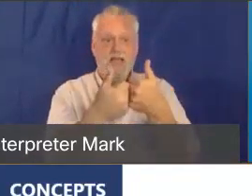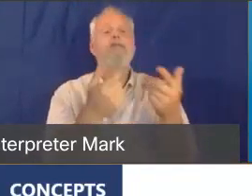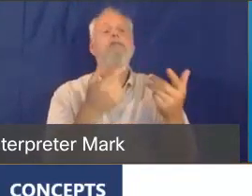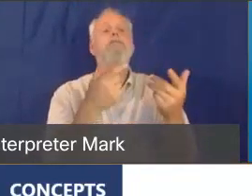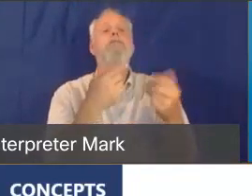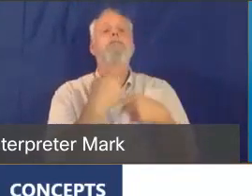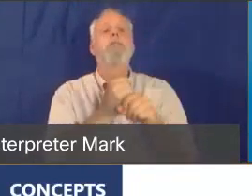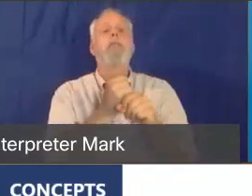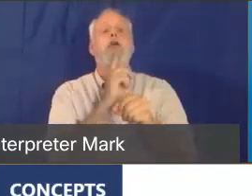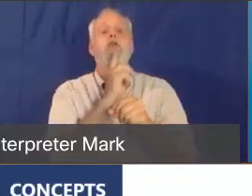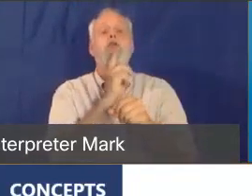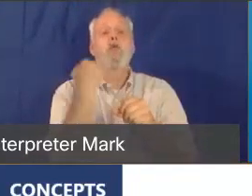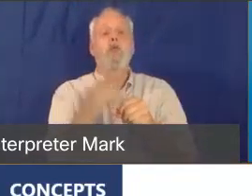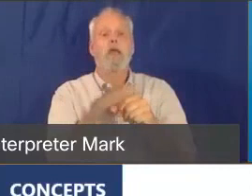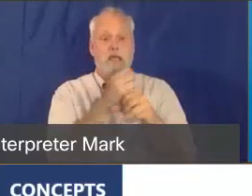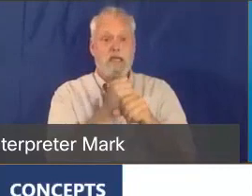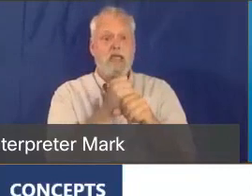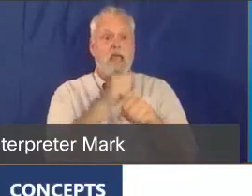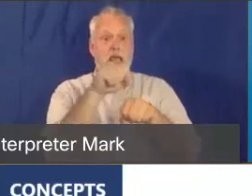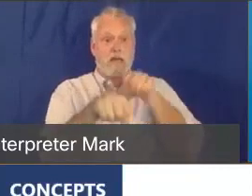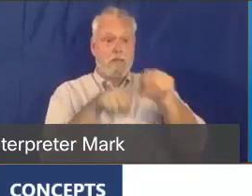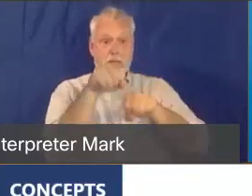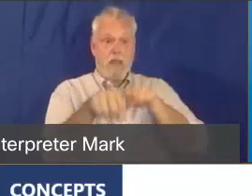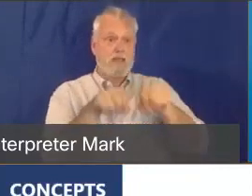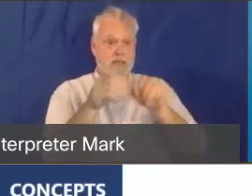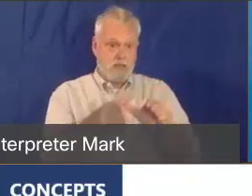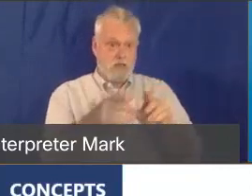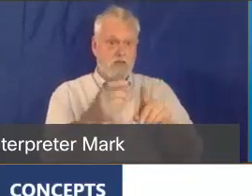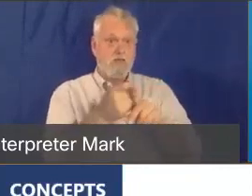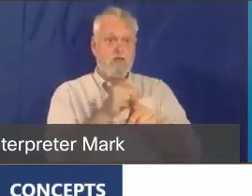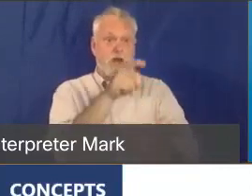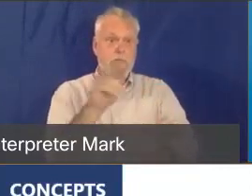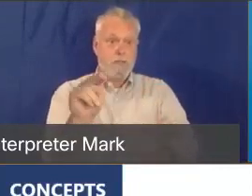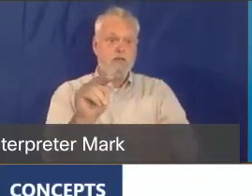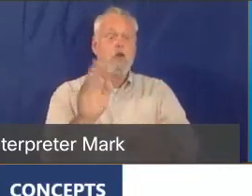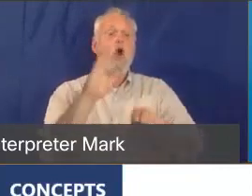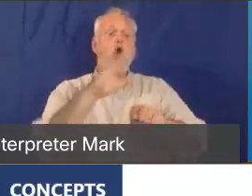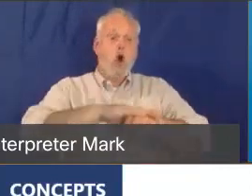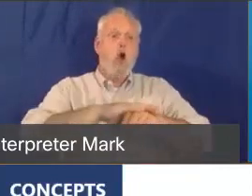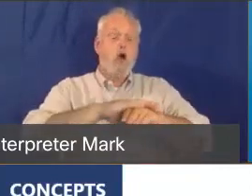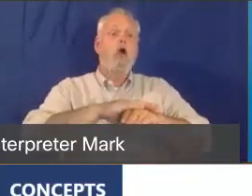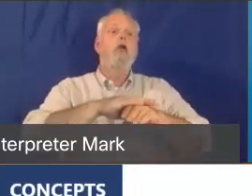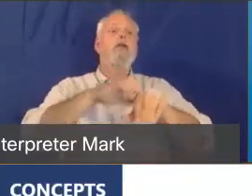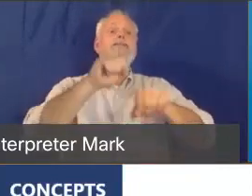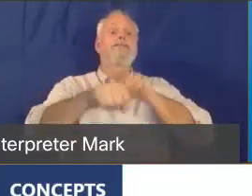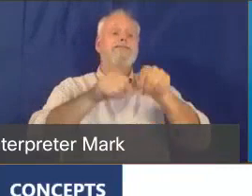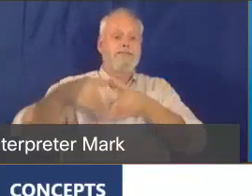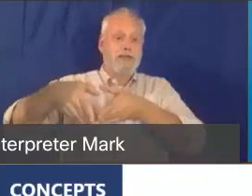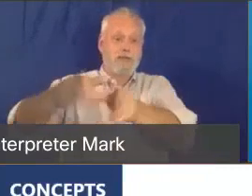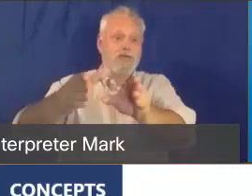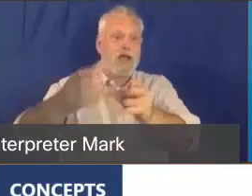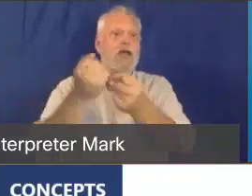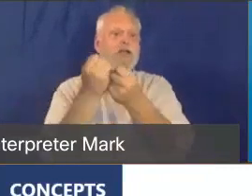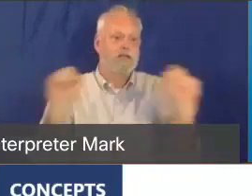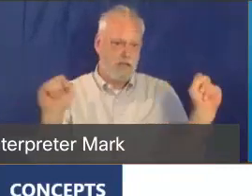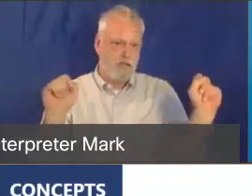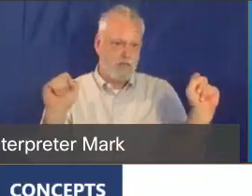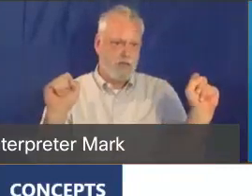Bicycles coming off of Pennsylvania, on to the cycle track and vice versa safety. So we need to take a little bit of room.